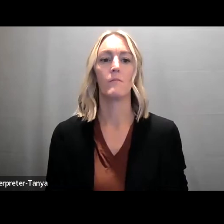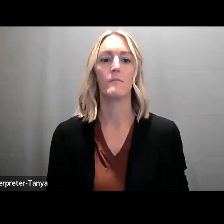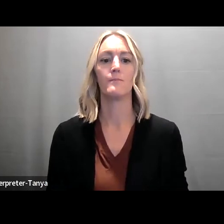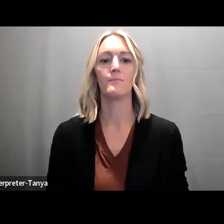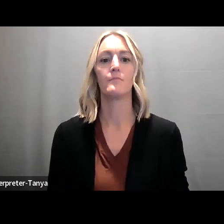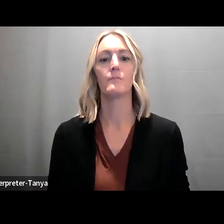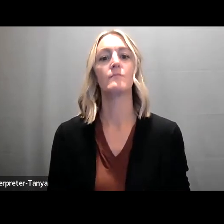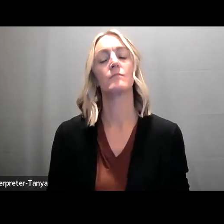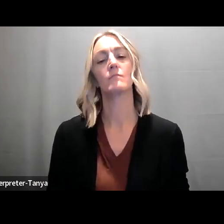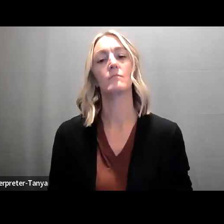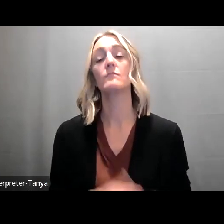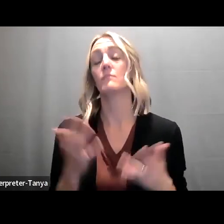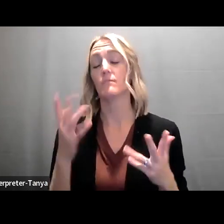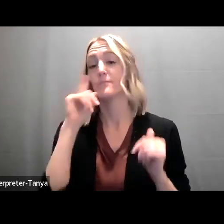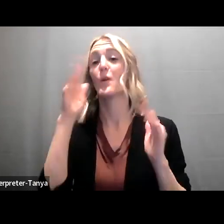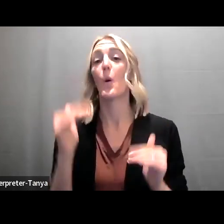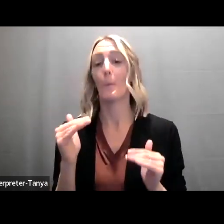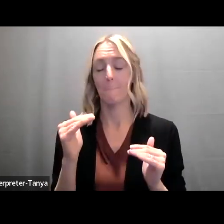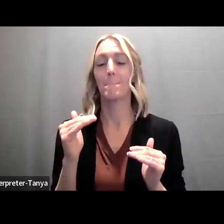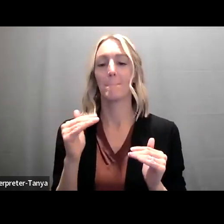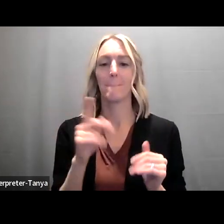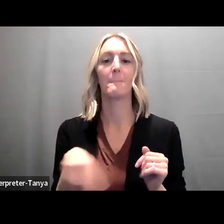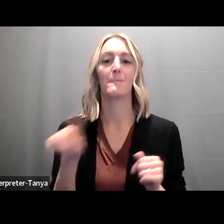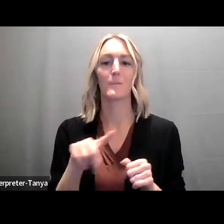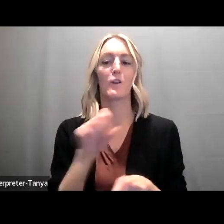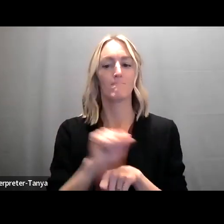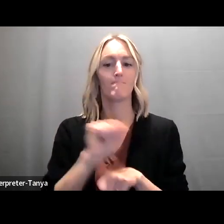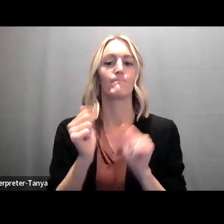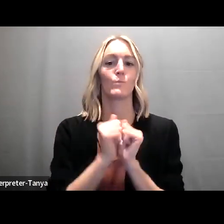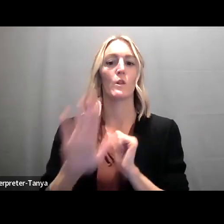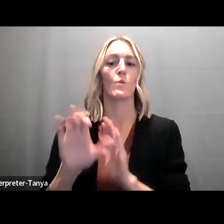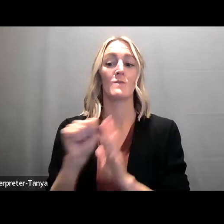It and again, hopefully, you've working and engaging with your state on allowing or providing